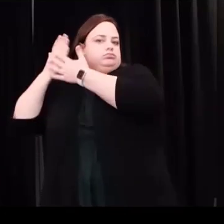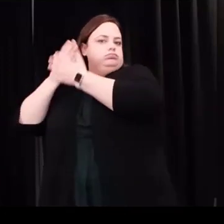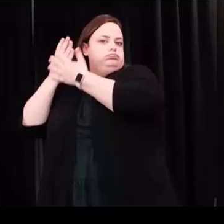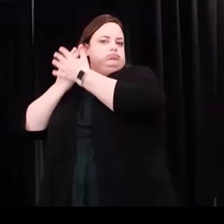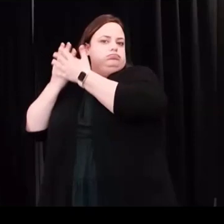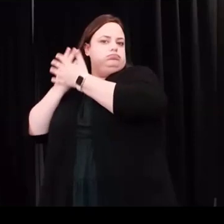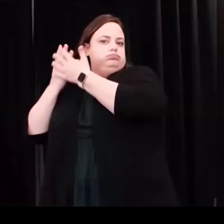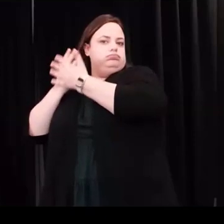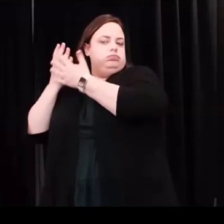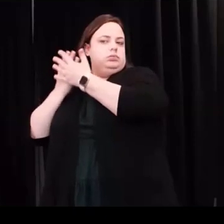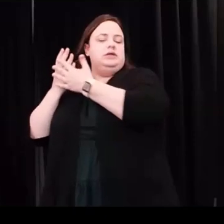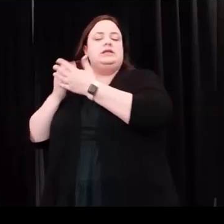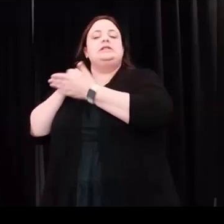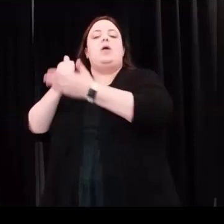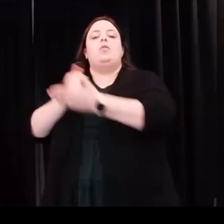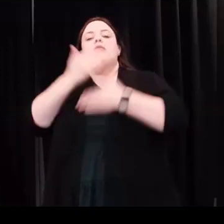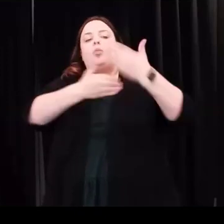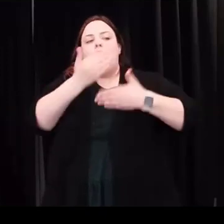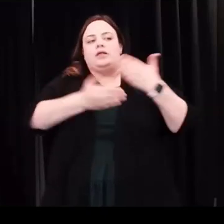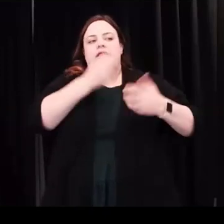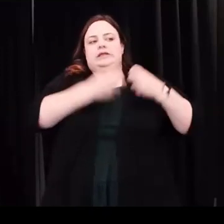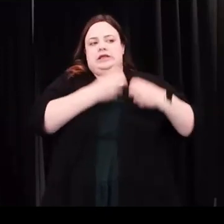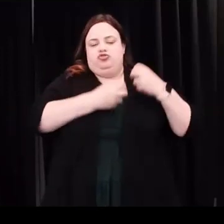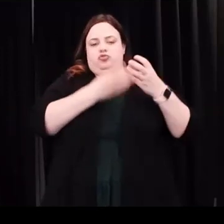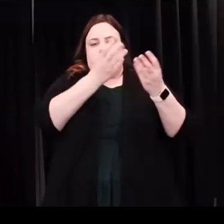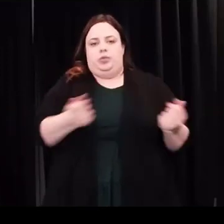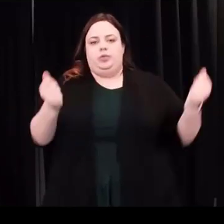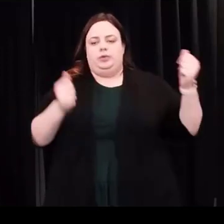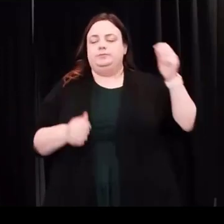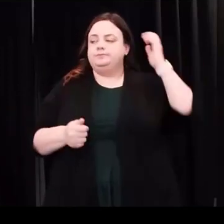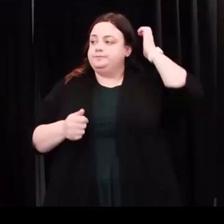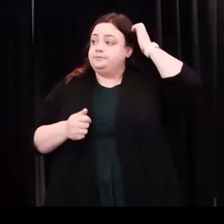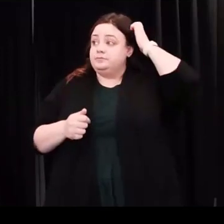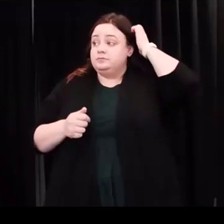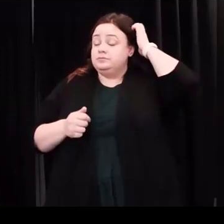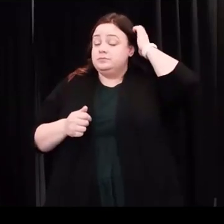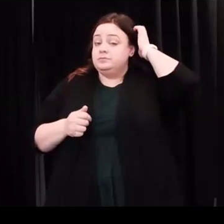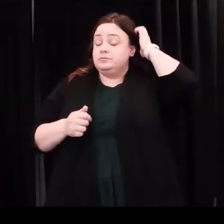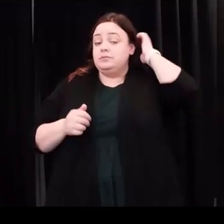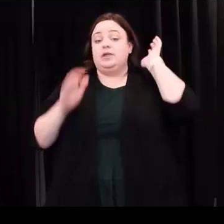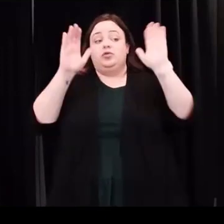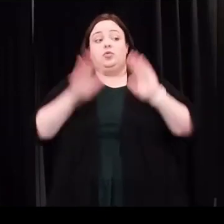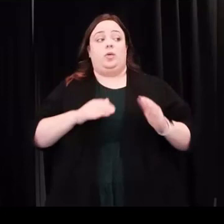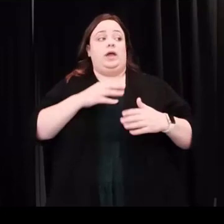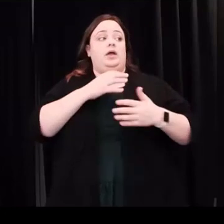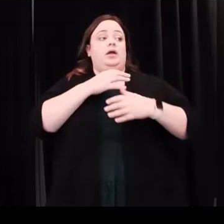Right, to help with that processing issue. That's great. Noise-cancelling headphones.